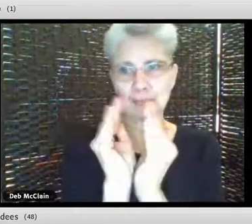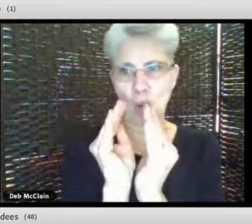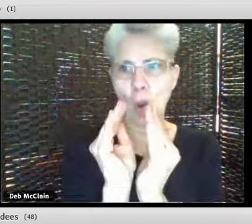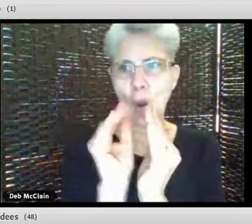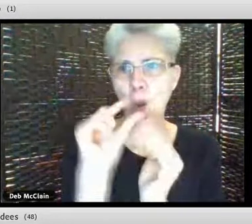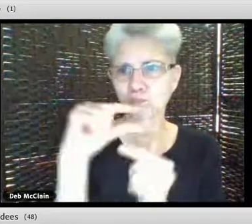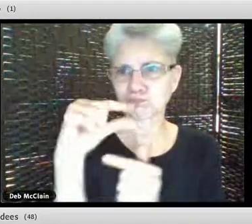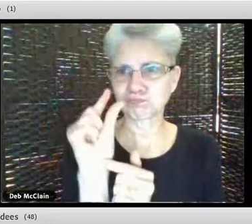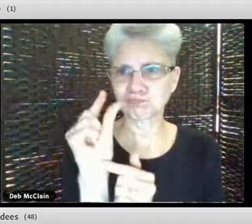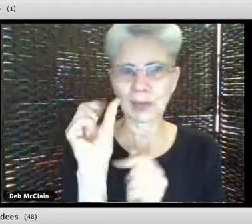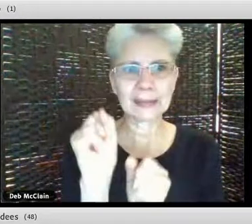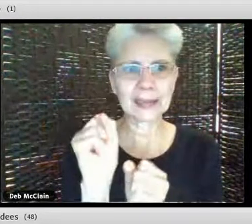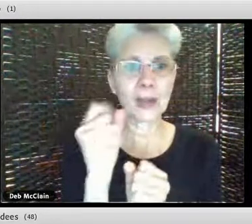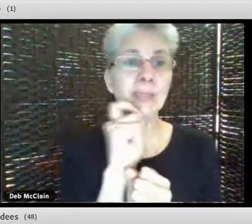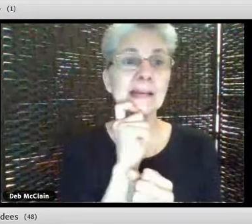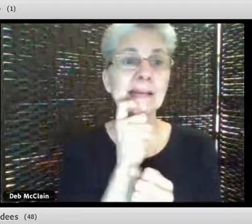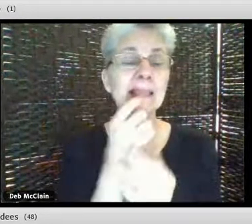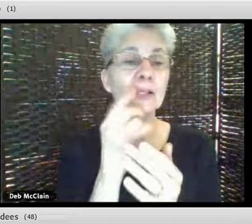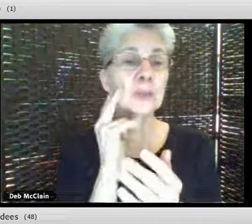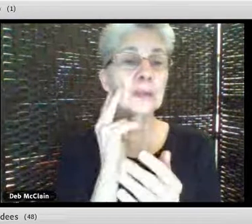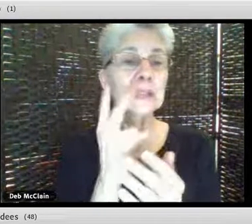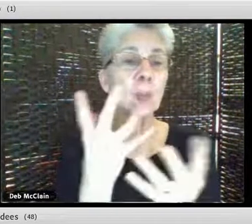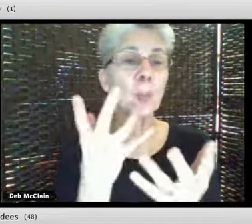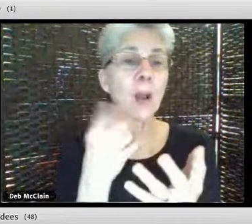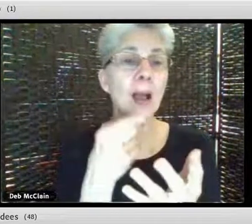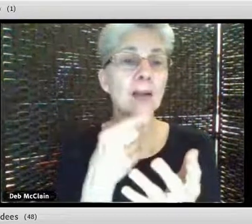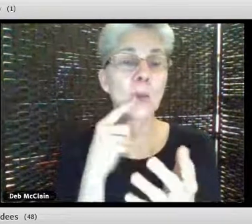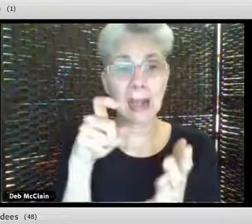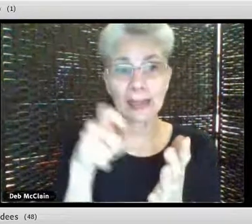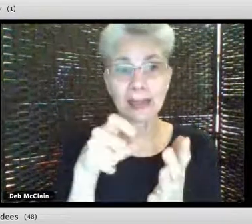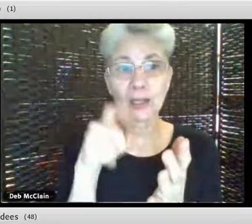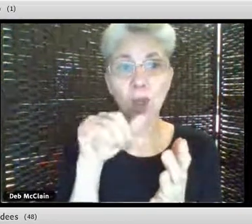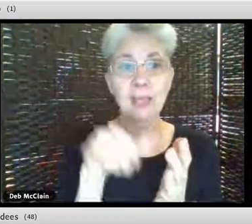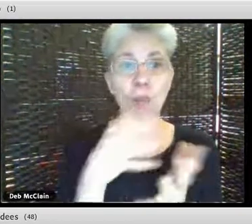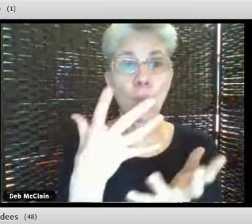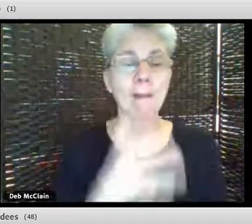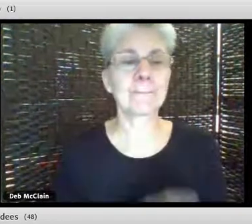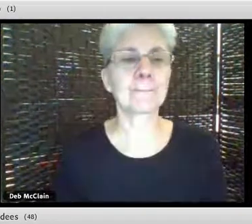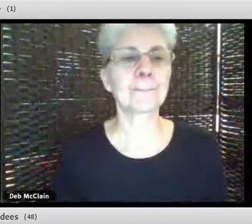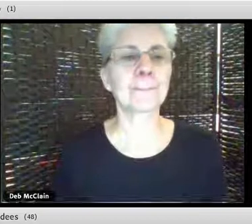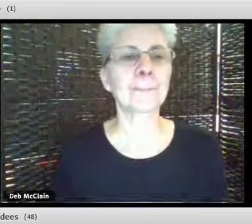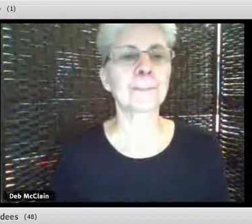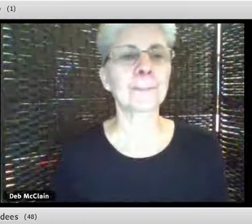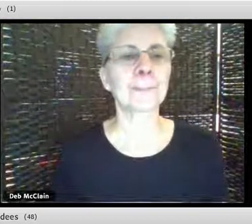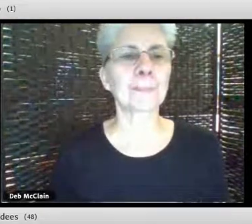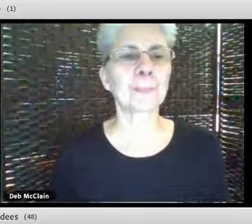He's a rescue. I can make it as small as I need to, and then one of the neat things you'll see